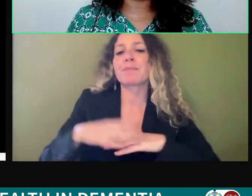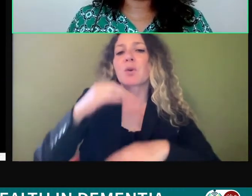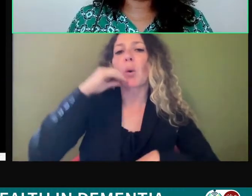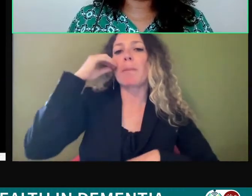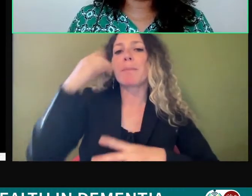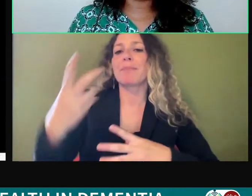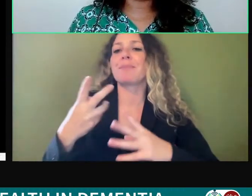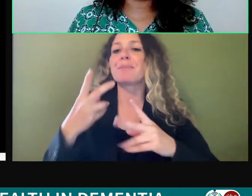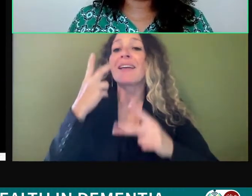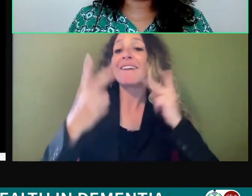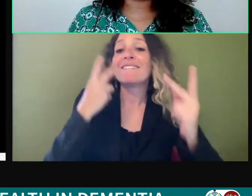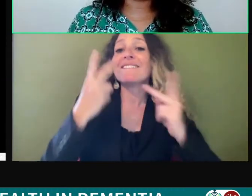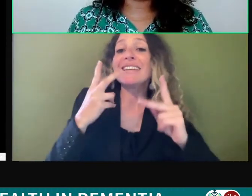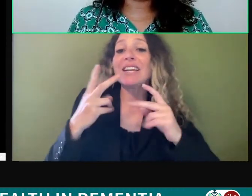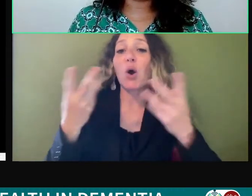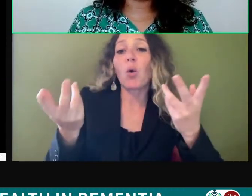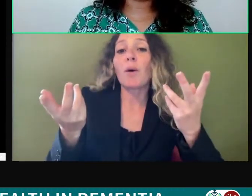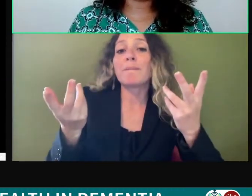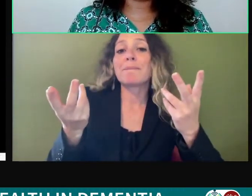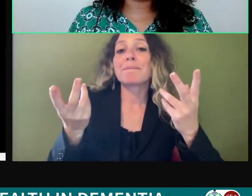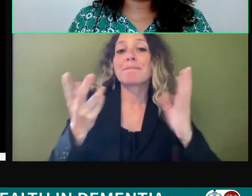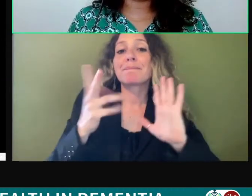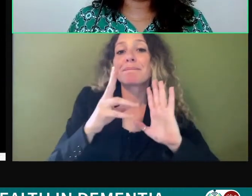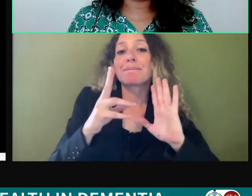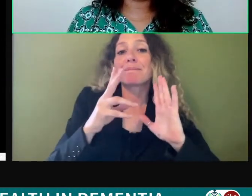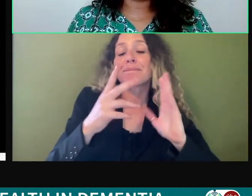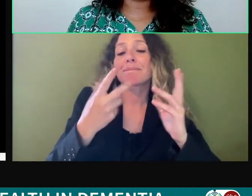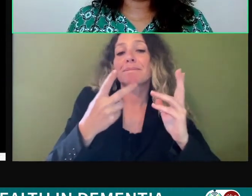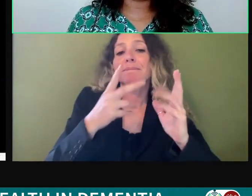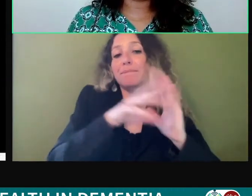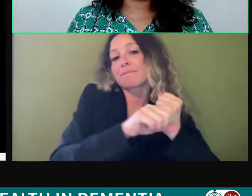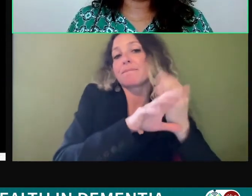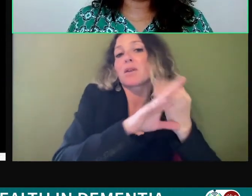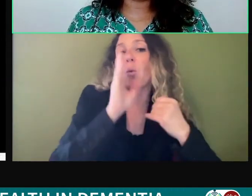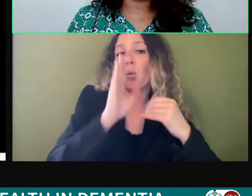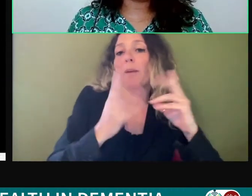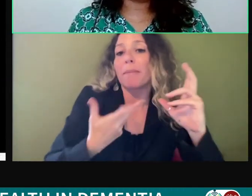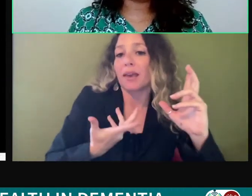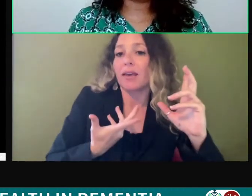much more convenient and in fact, allowing his clinicians to see the clutter in his home,